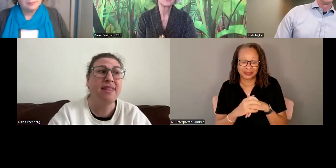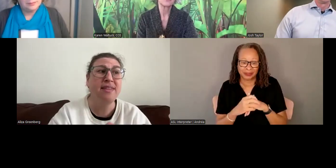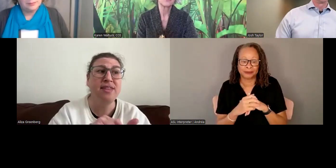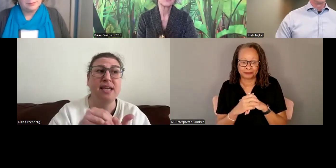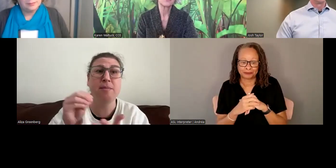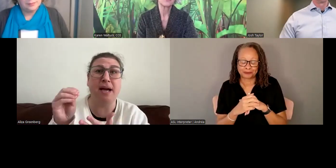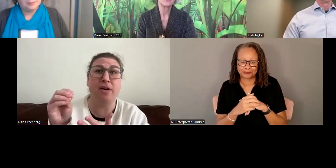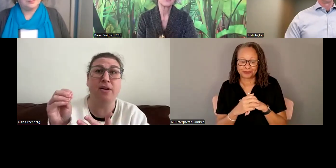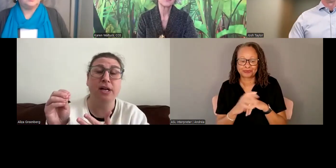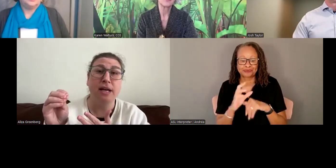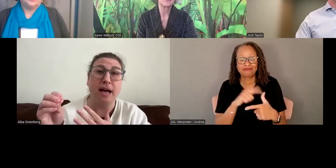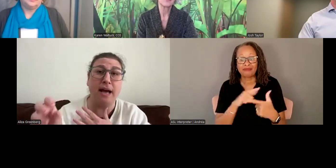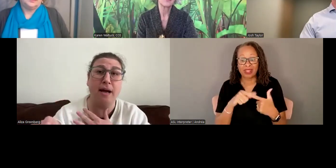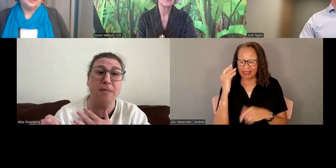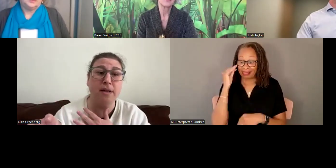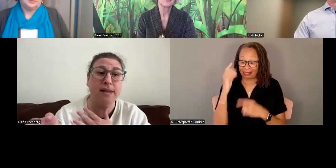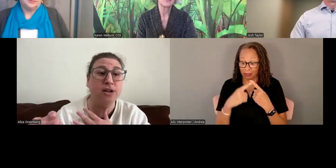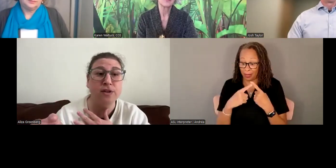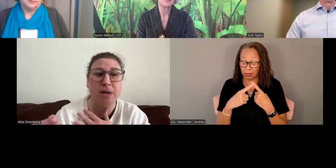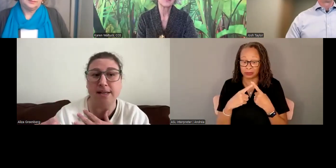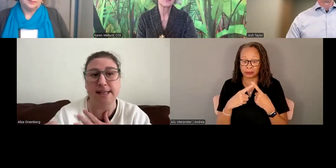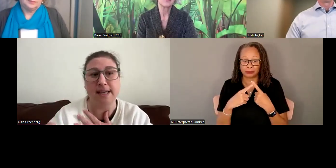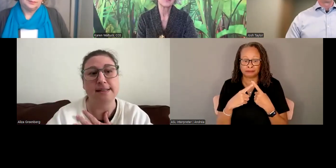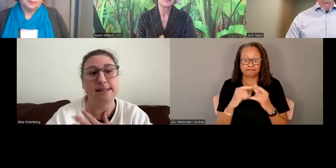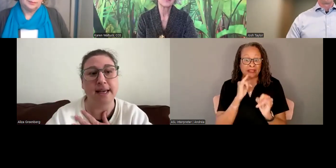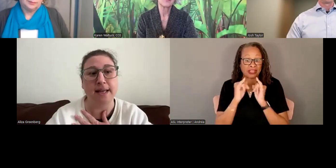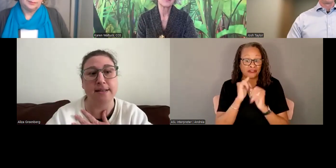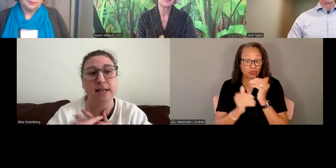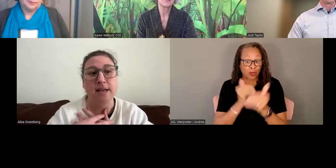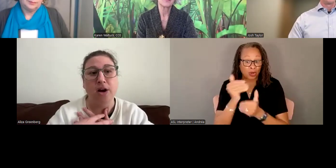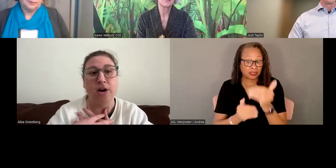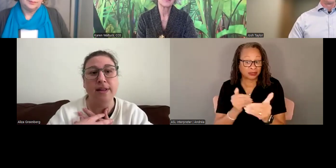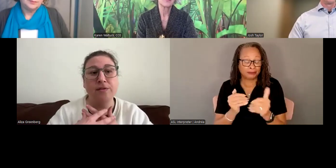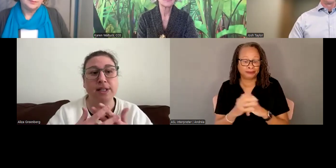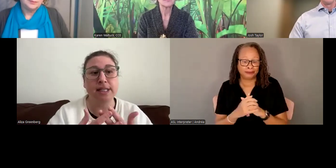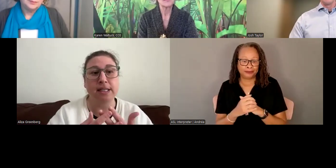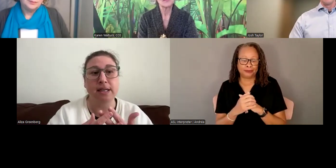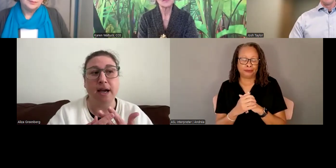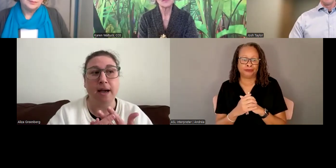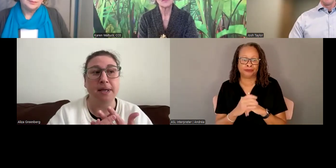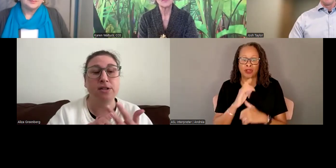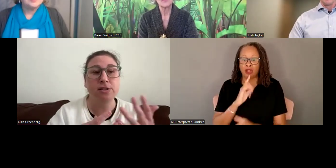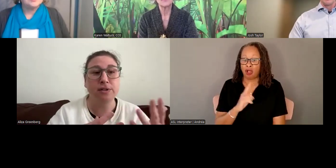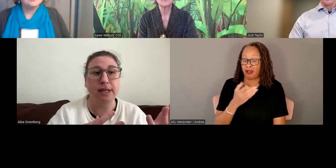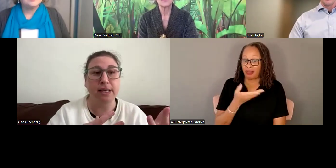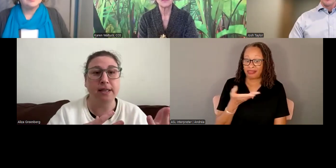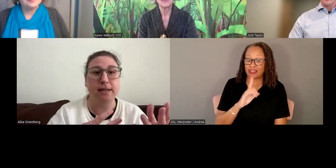And then thinking about the interview process and are they really interviewing